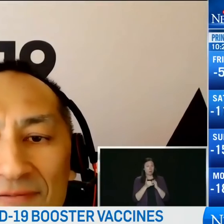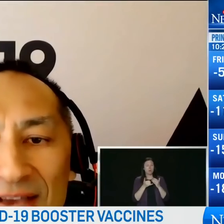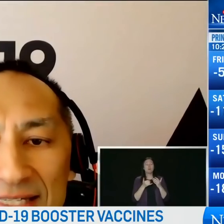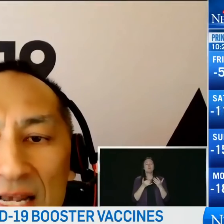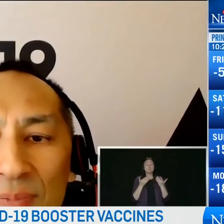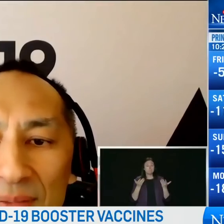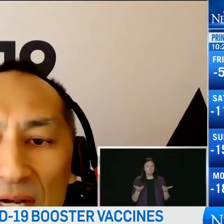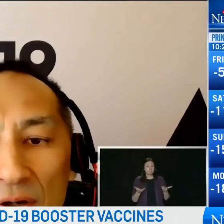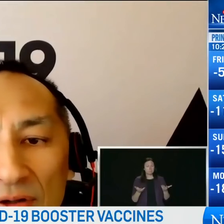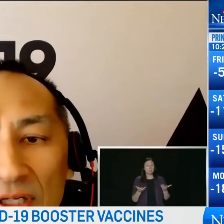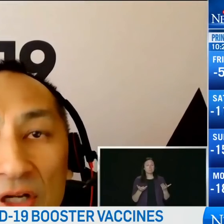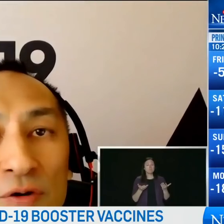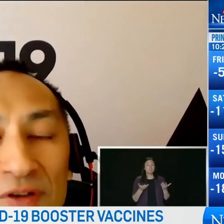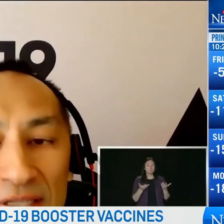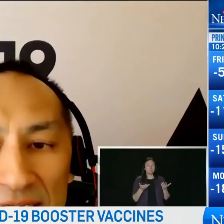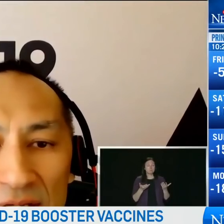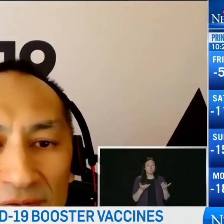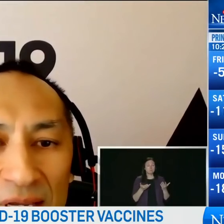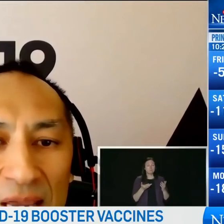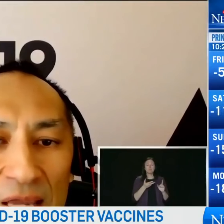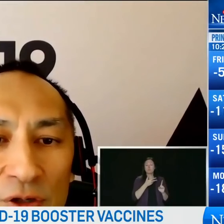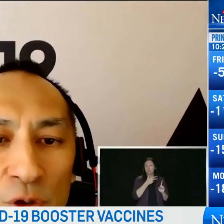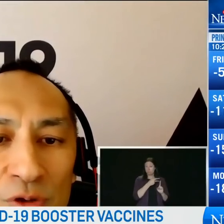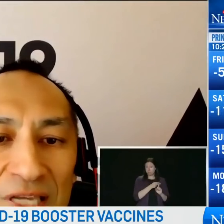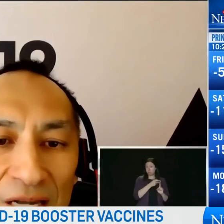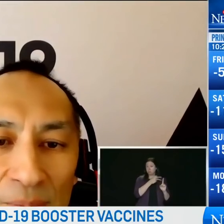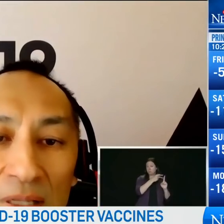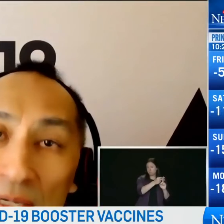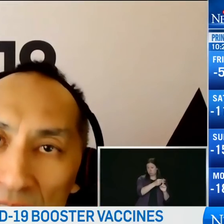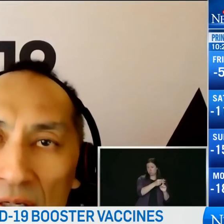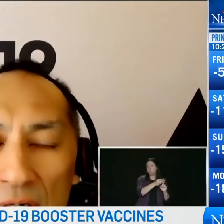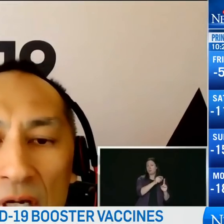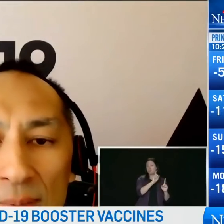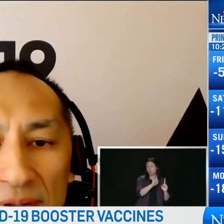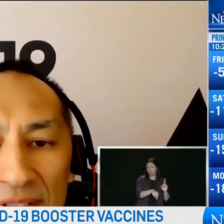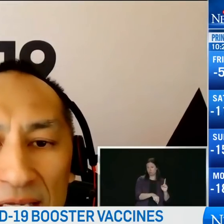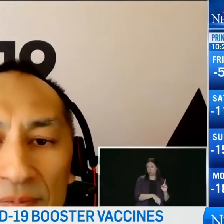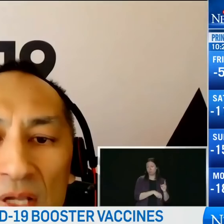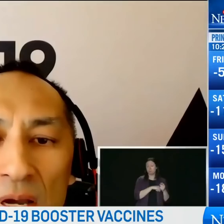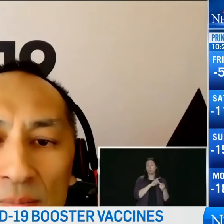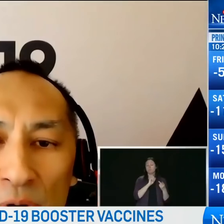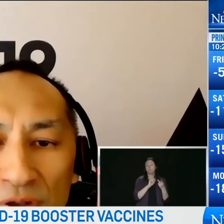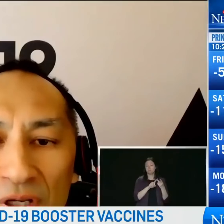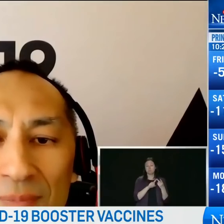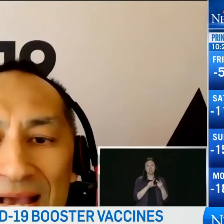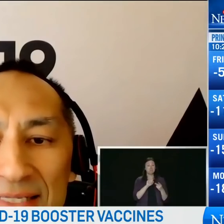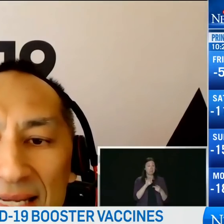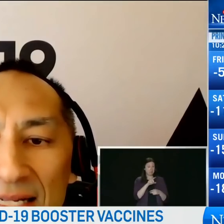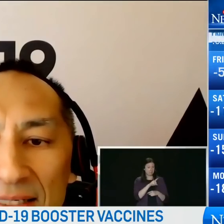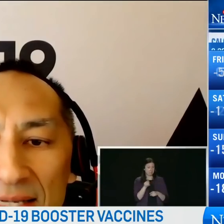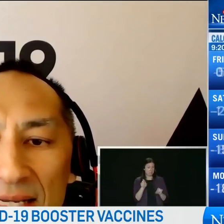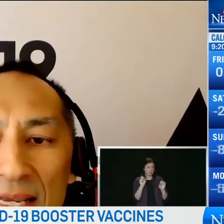OUR BEST TO MAINTAIN LAYERS OF